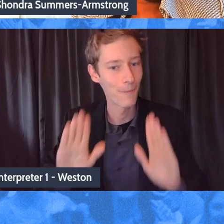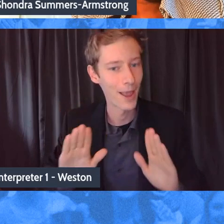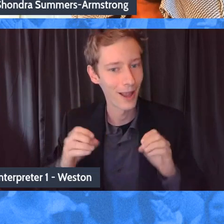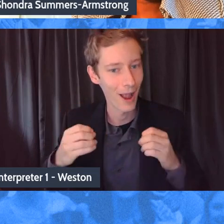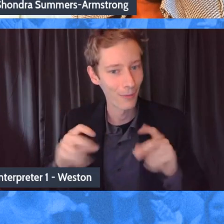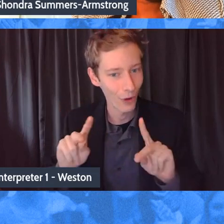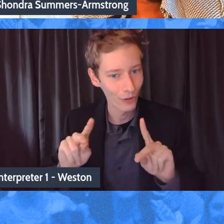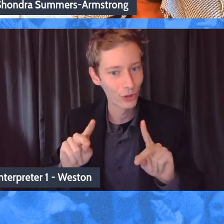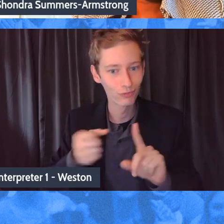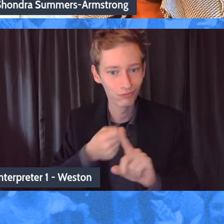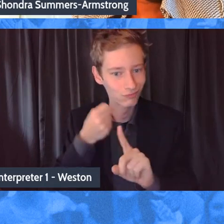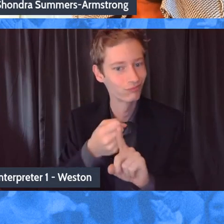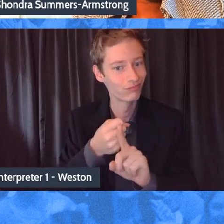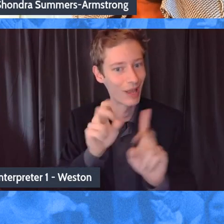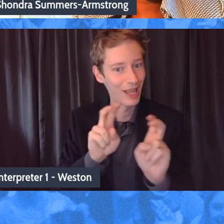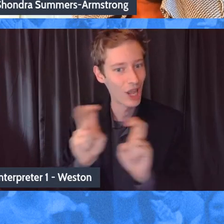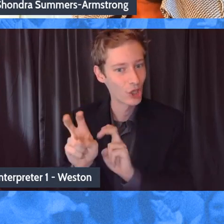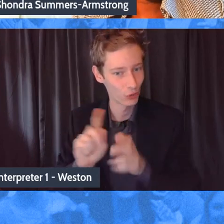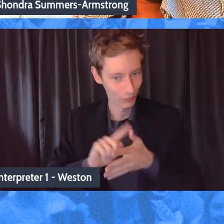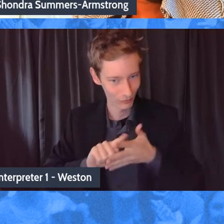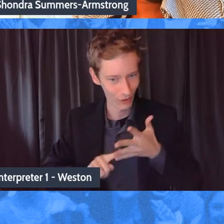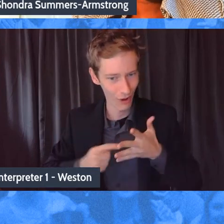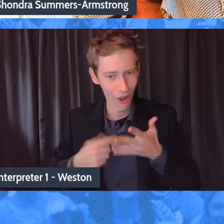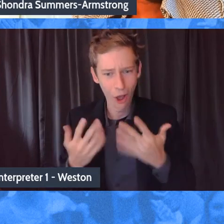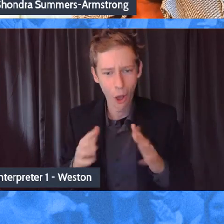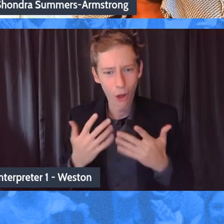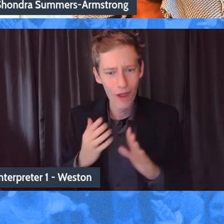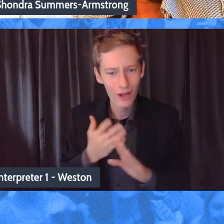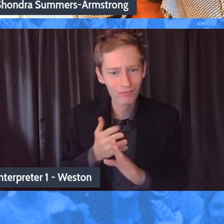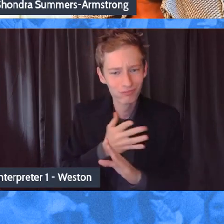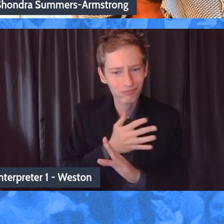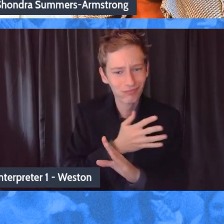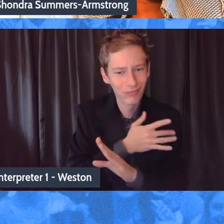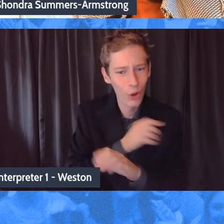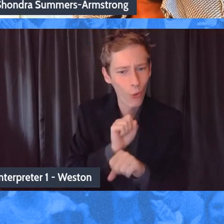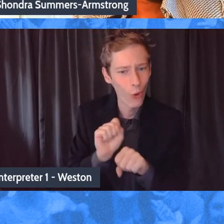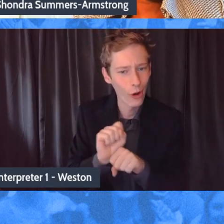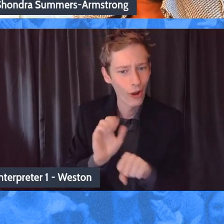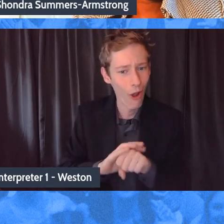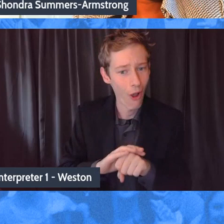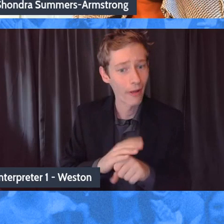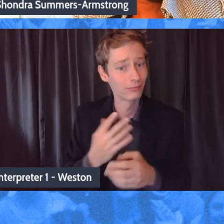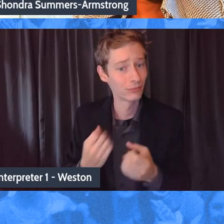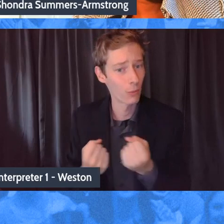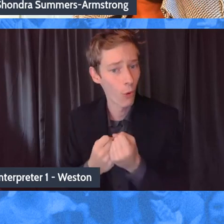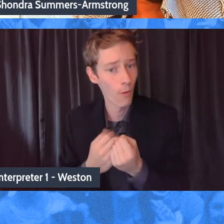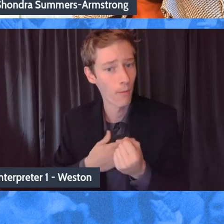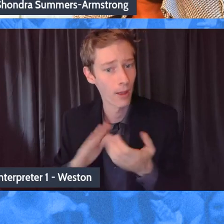And so many of the things that I care about for my community and so that was in 2014.